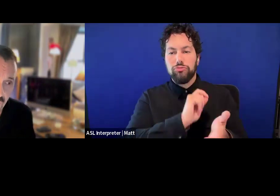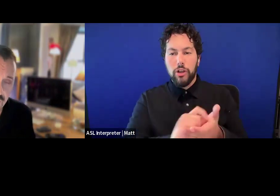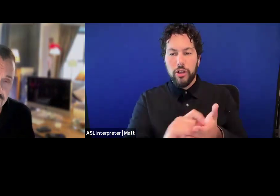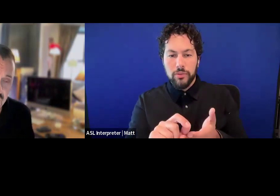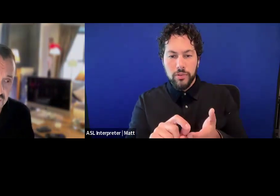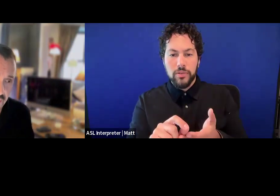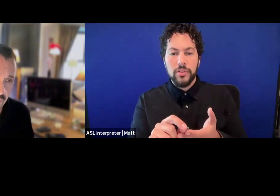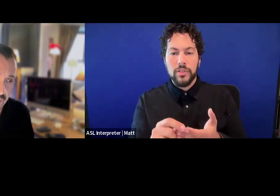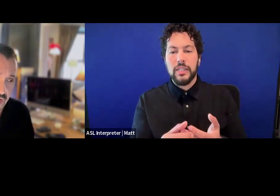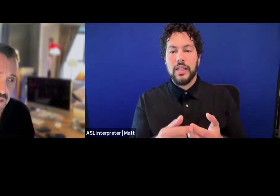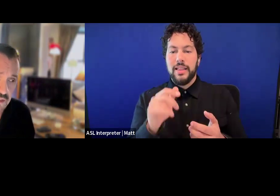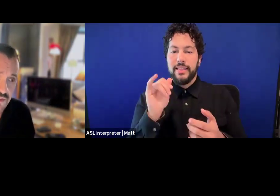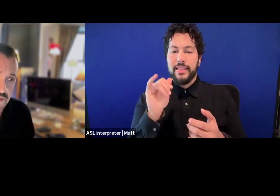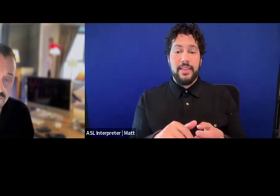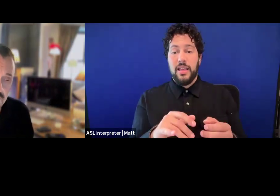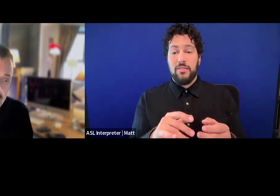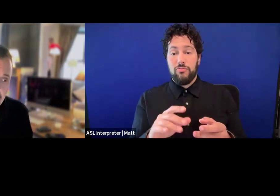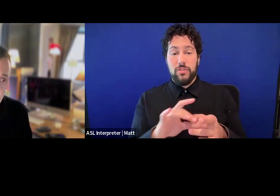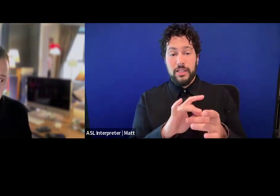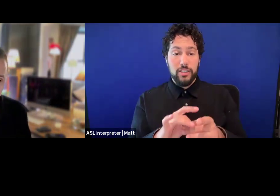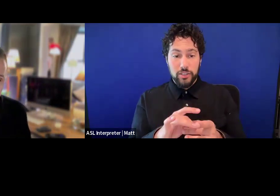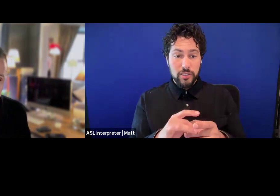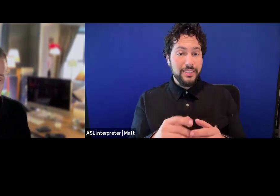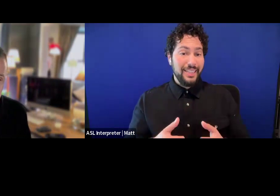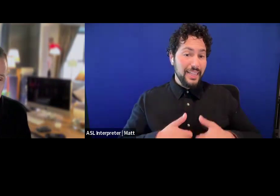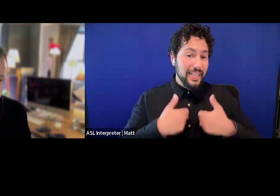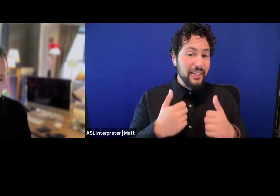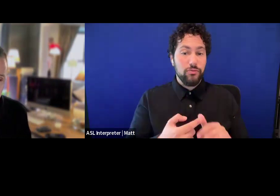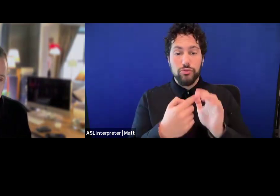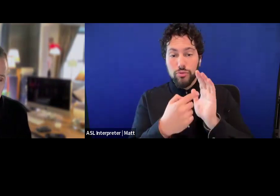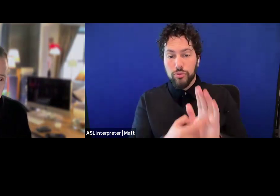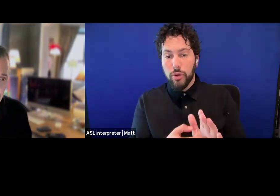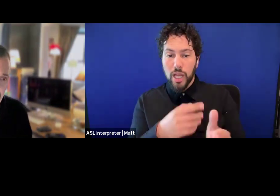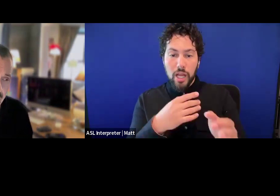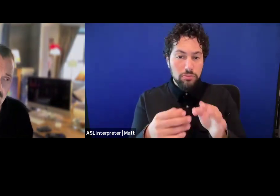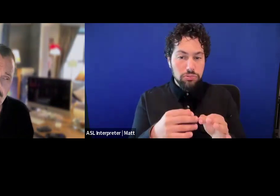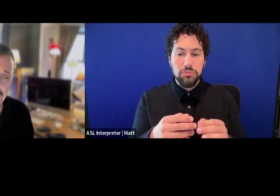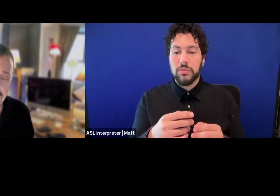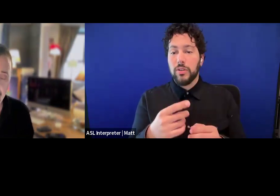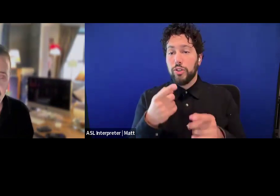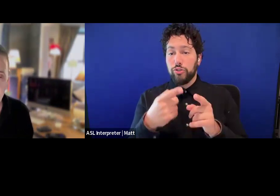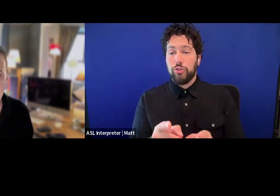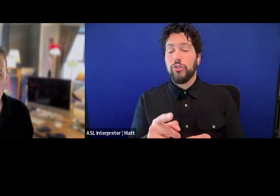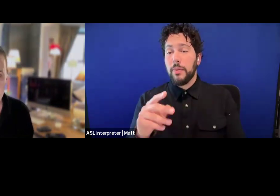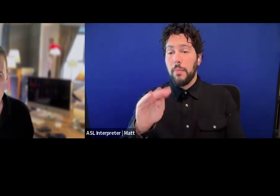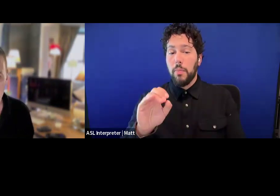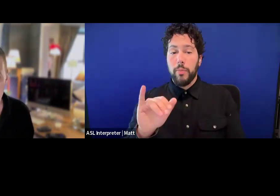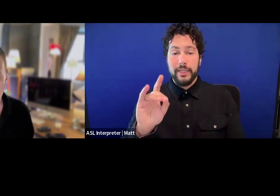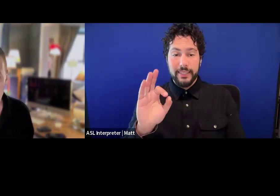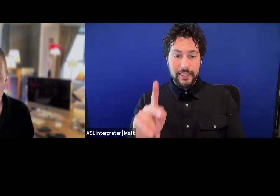and renders them as literary knowledge. In scenes like Ishmael and Queequeg's shared bed, where the famous squeeze of the hand,